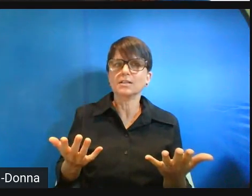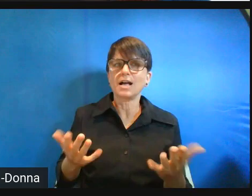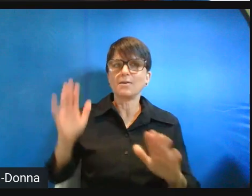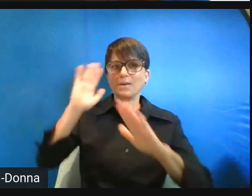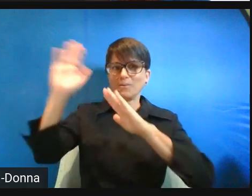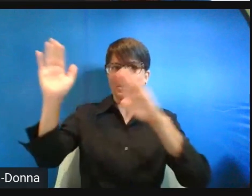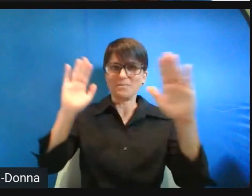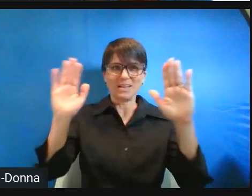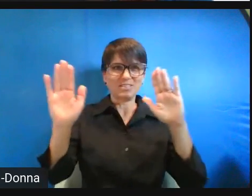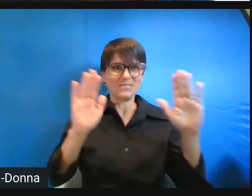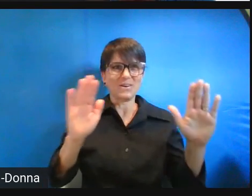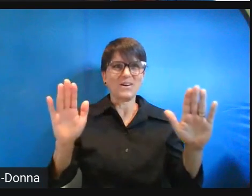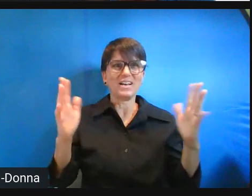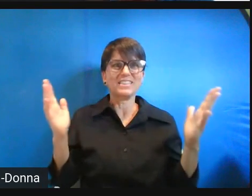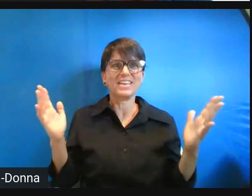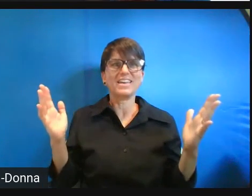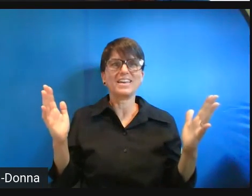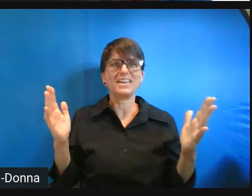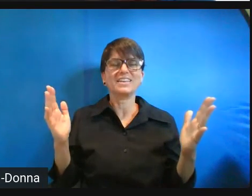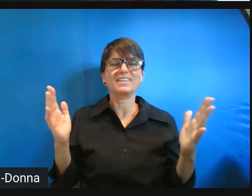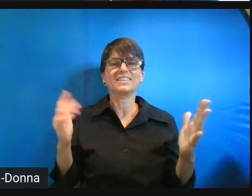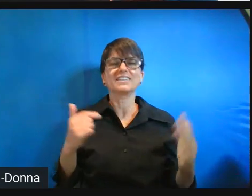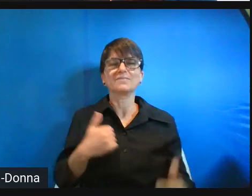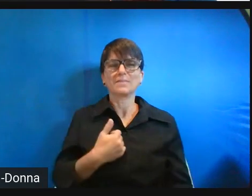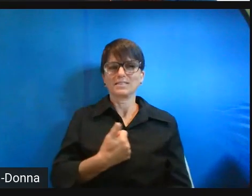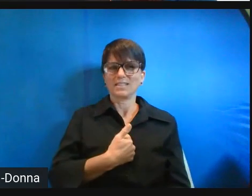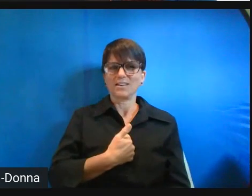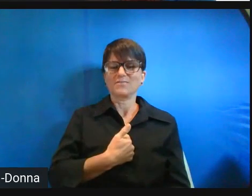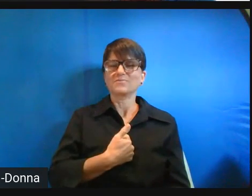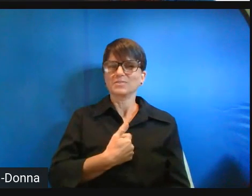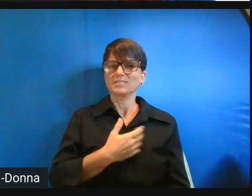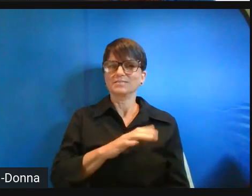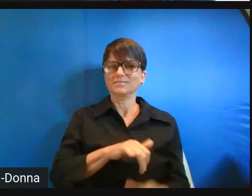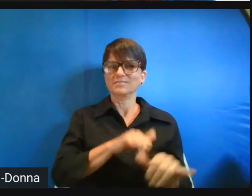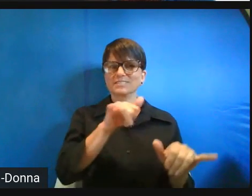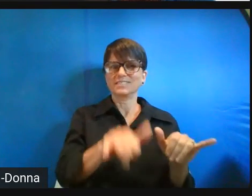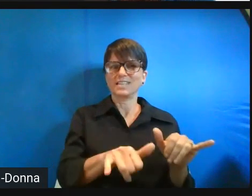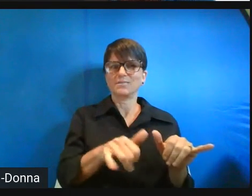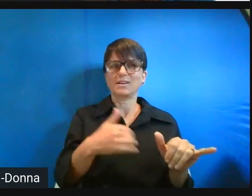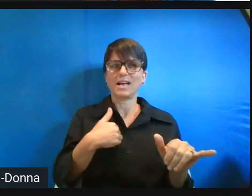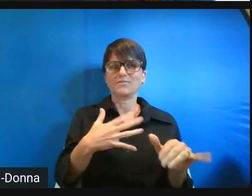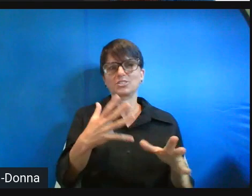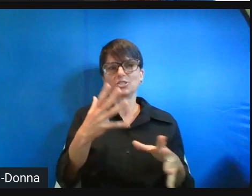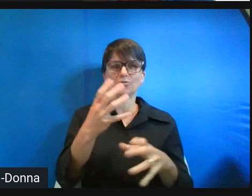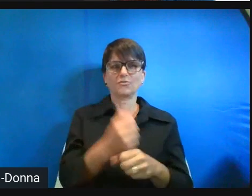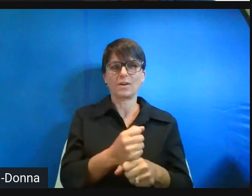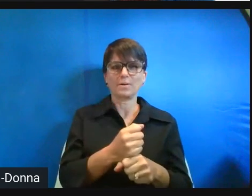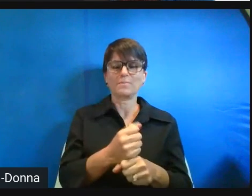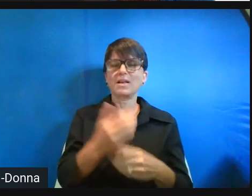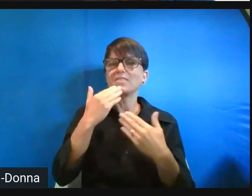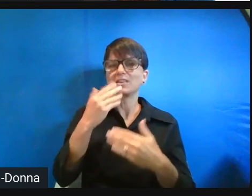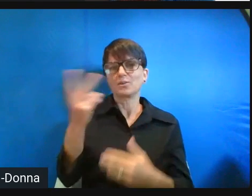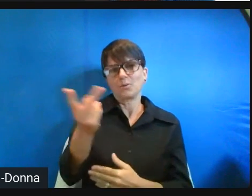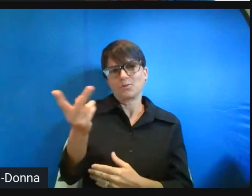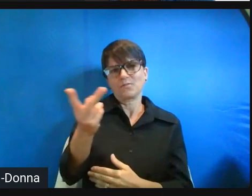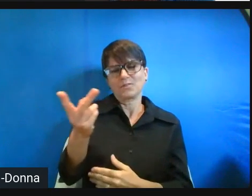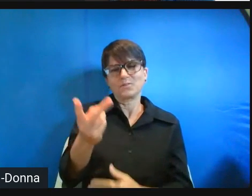and just have myself in, and then we can do a little wrap-up here. Thank you both. Thank you, Amber. Thank you.